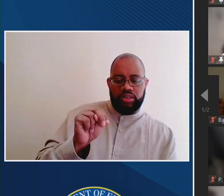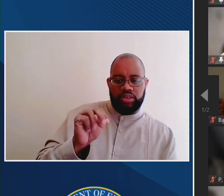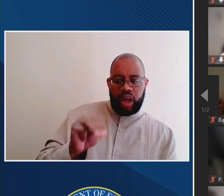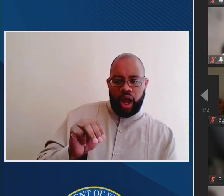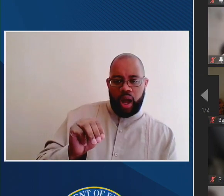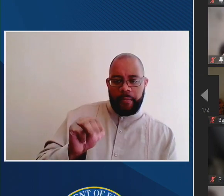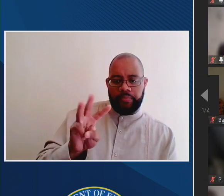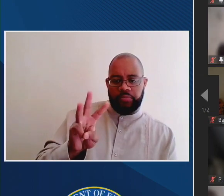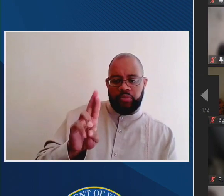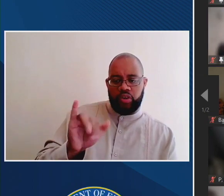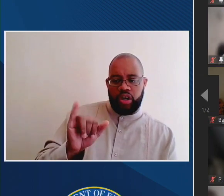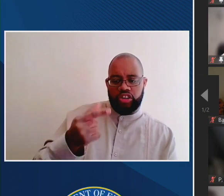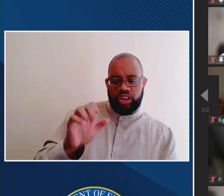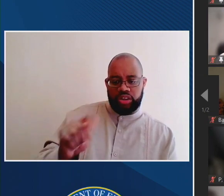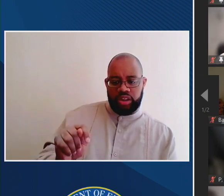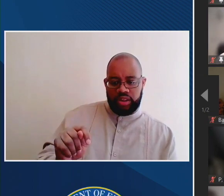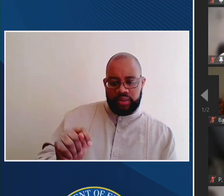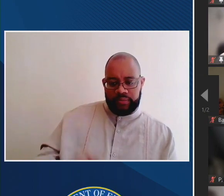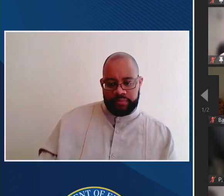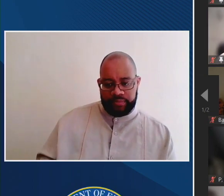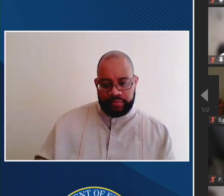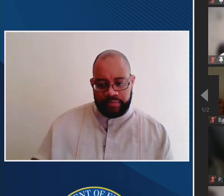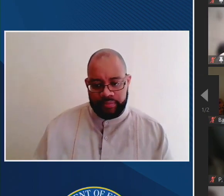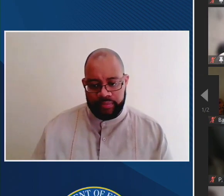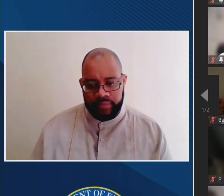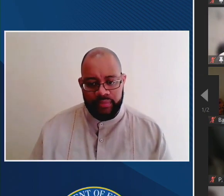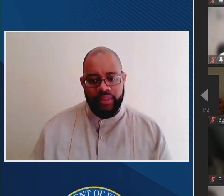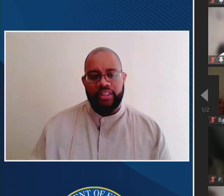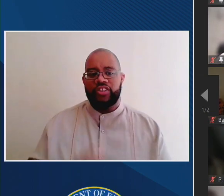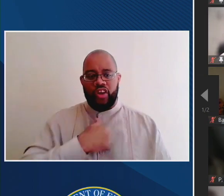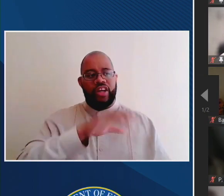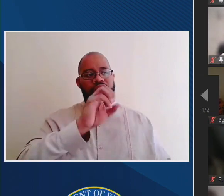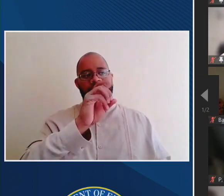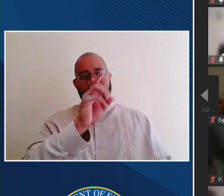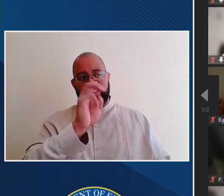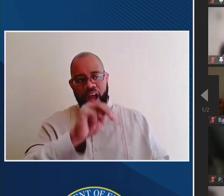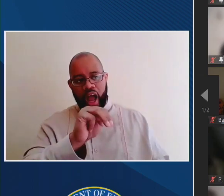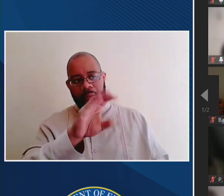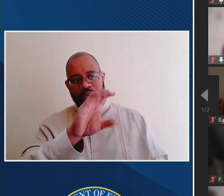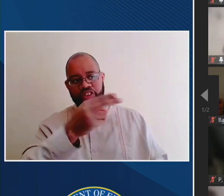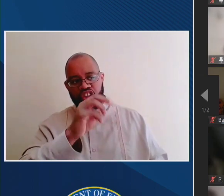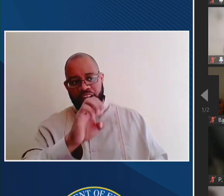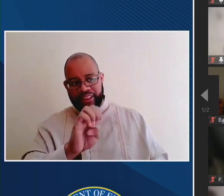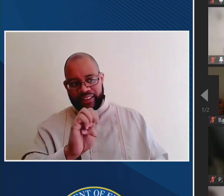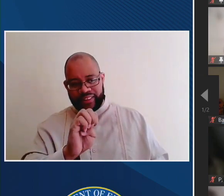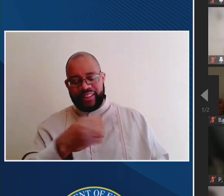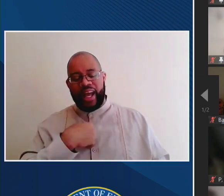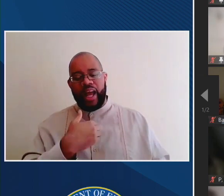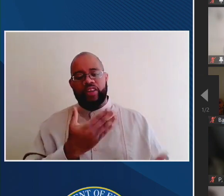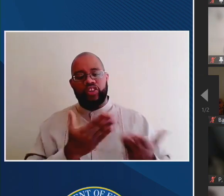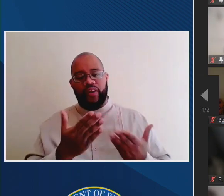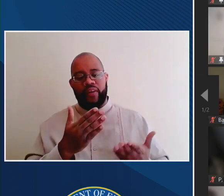Good morning. Dom Chase. I serve as the senior vice president for business affairs and CFO for Ivy Tech